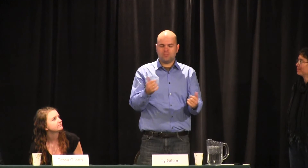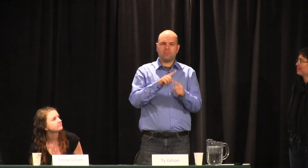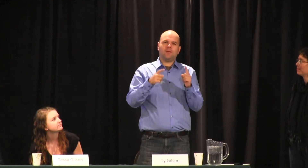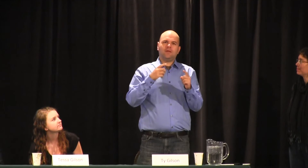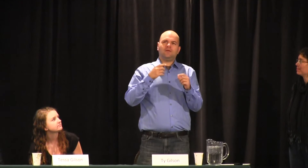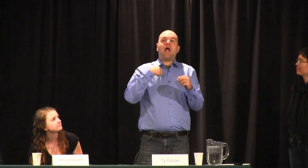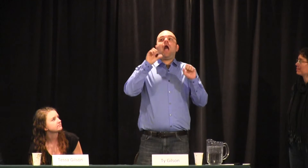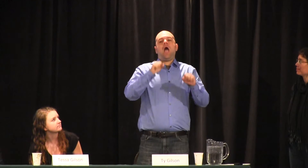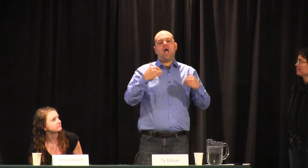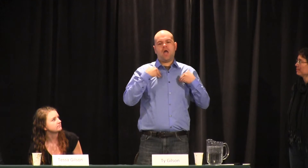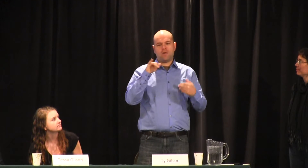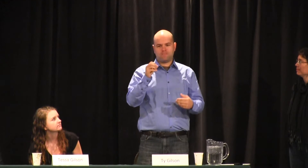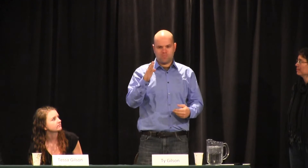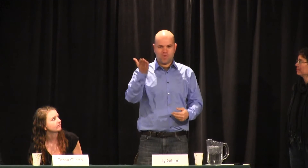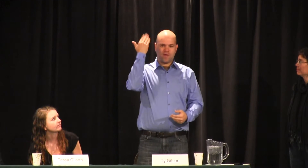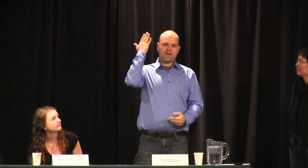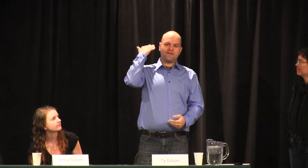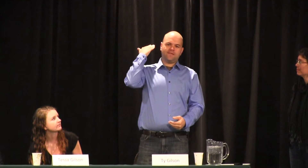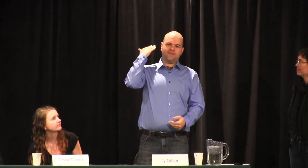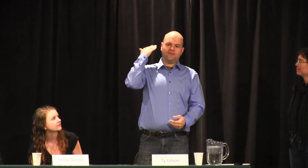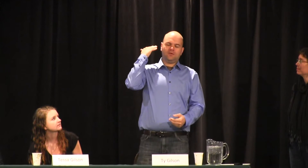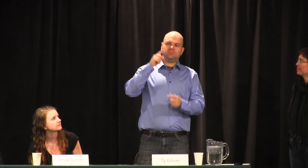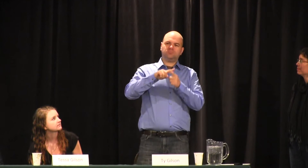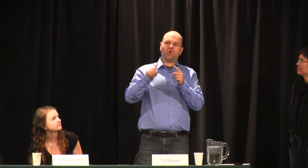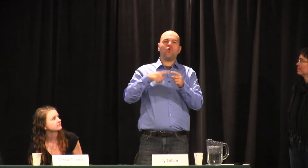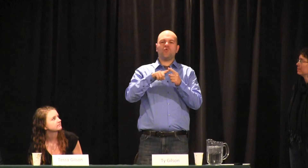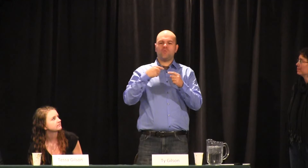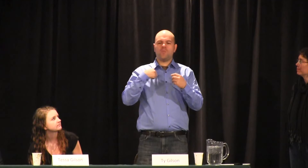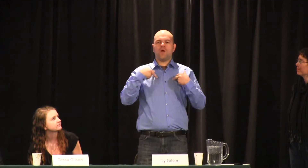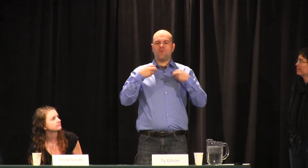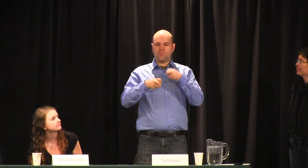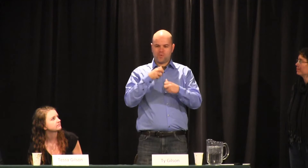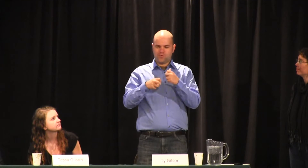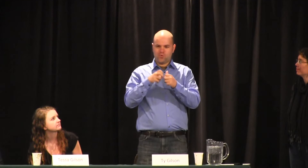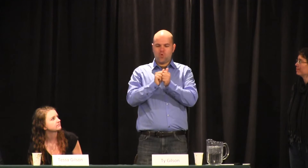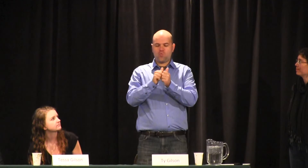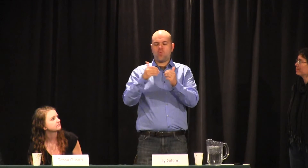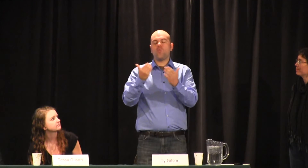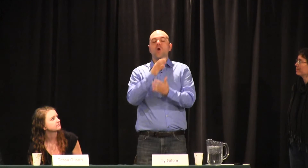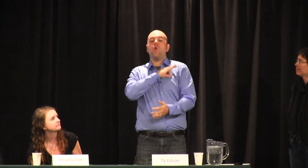But I did have another job previously.